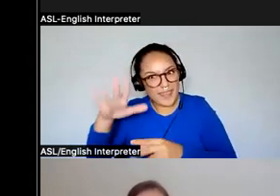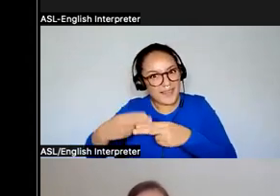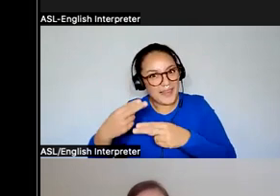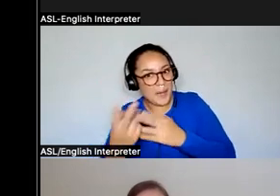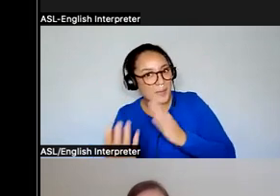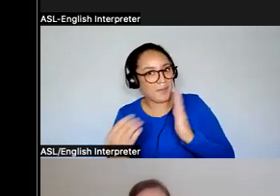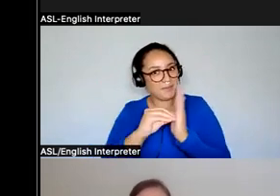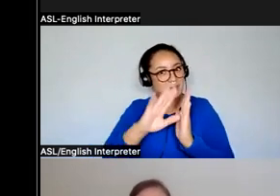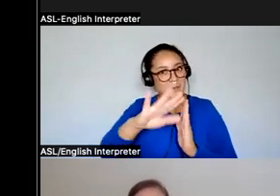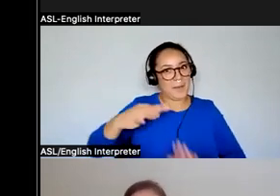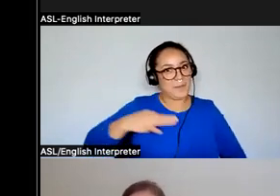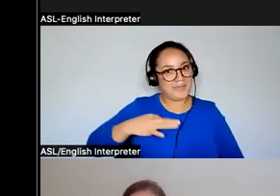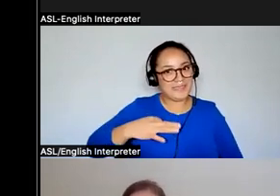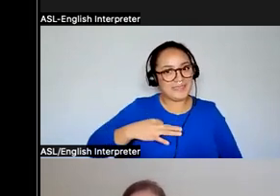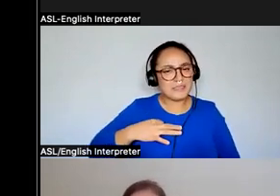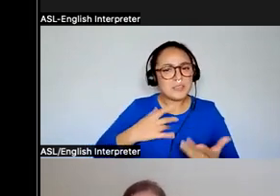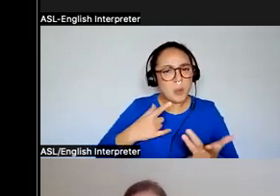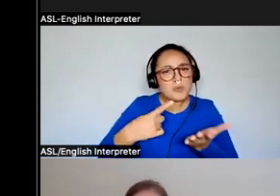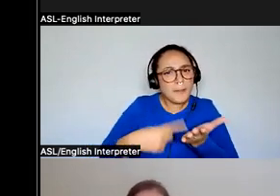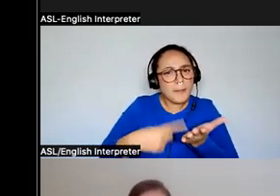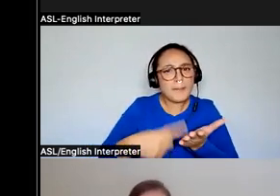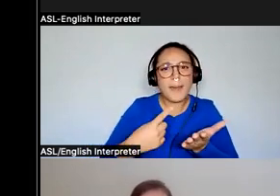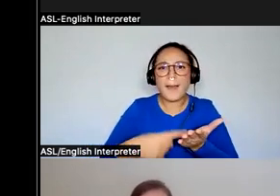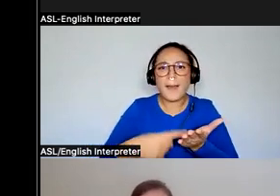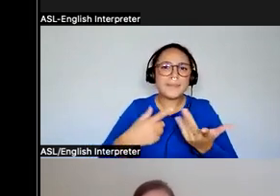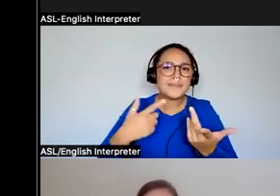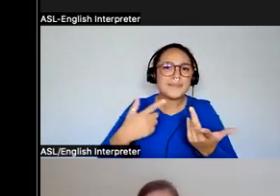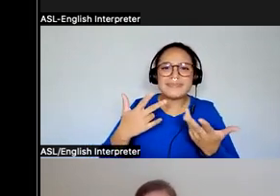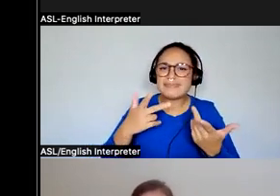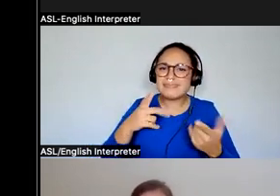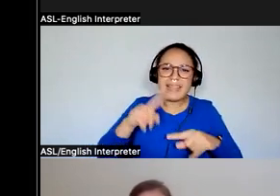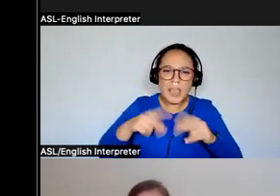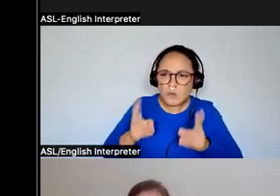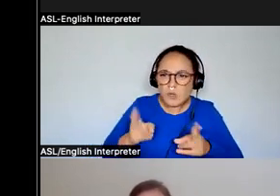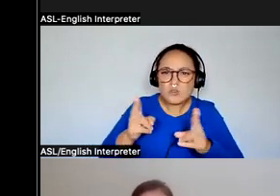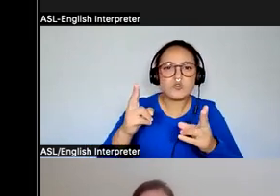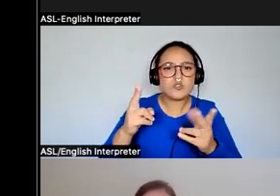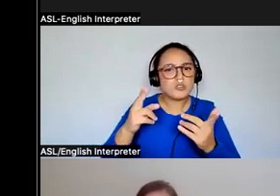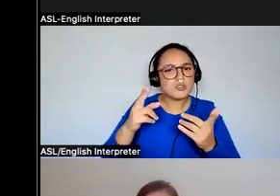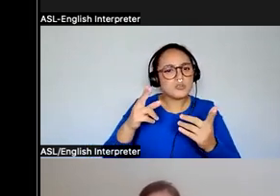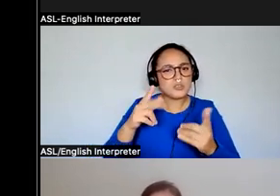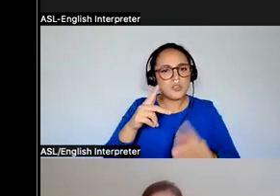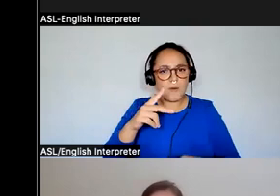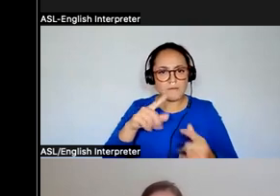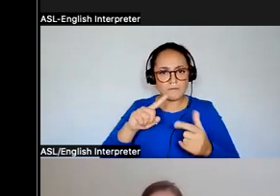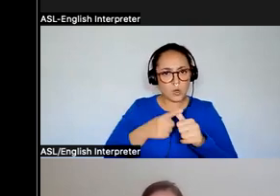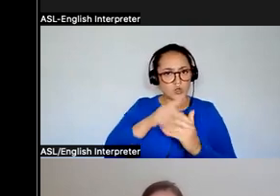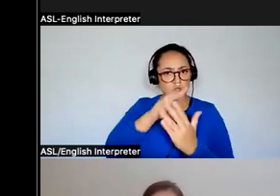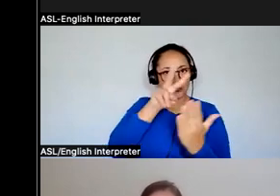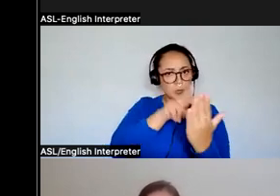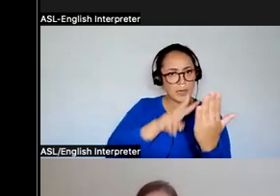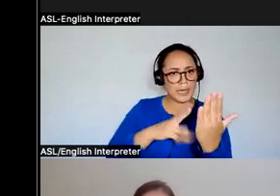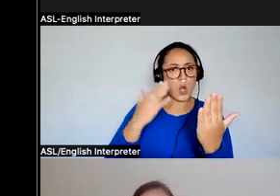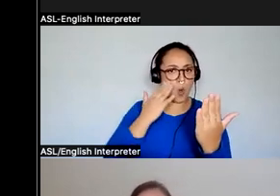So just look what's needed and prioritize what you know needs to be done sooner, because